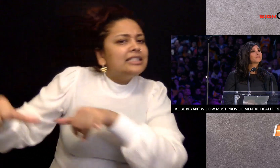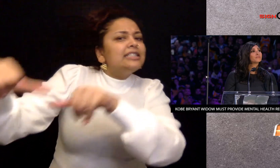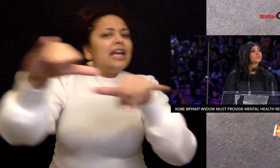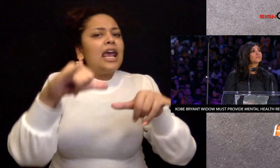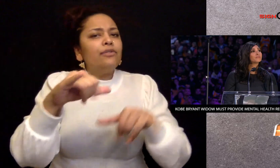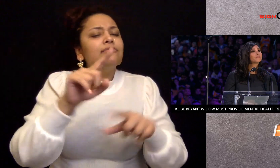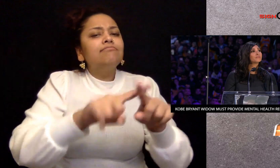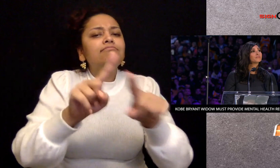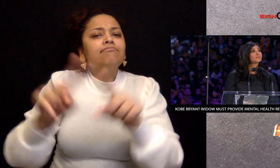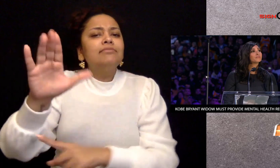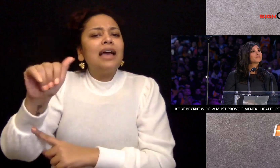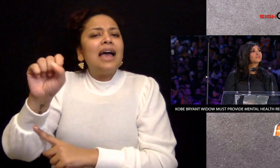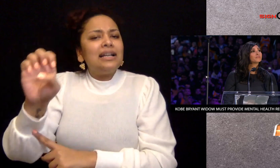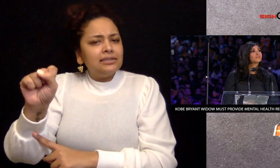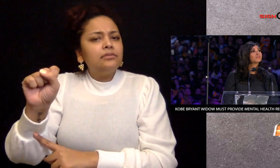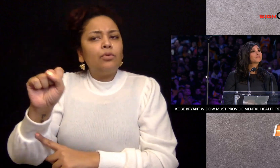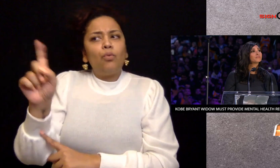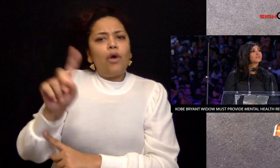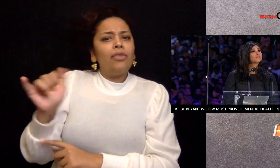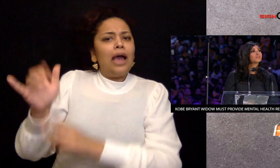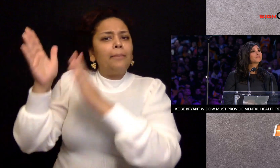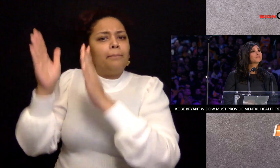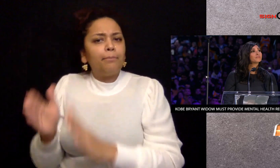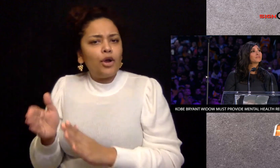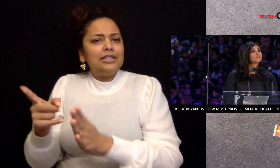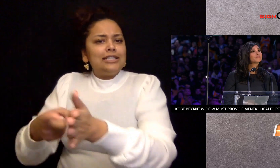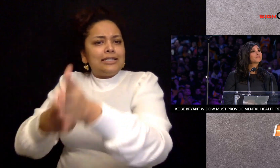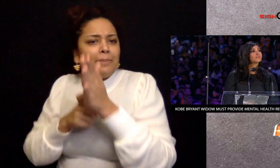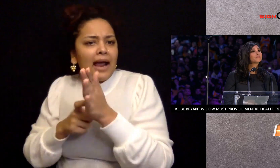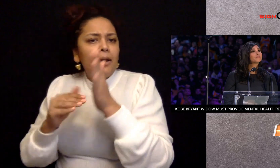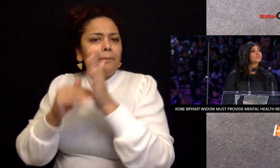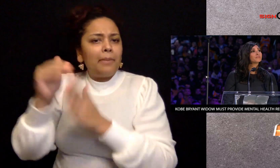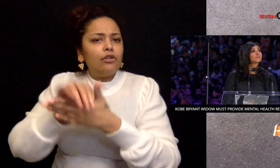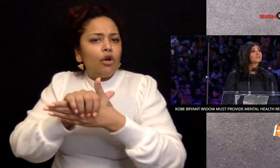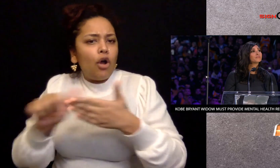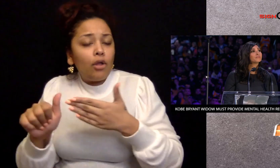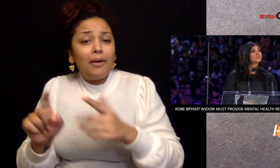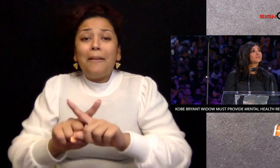and County attorneys say the judge's ruling is standard in cases where a plaintiff is